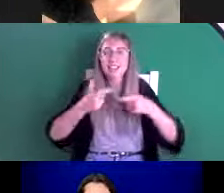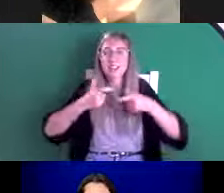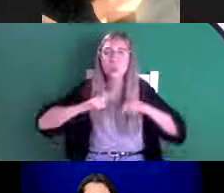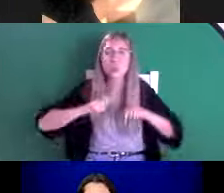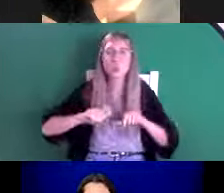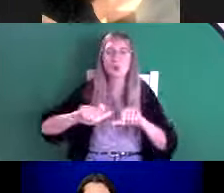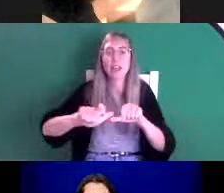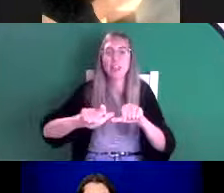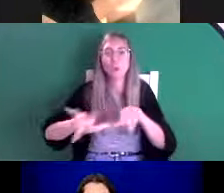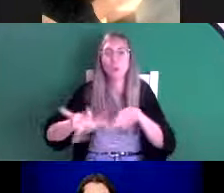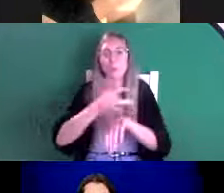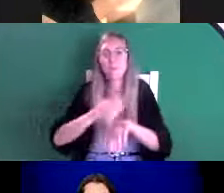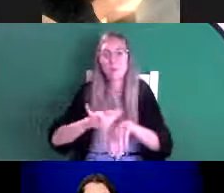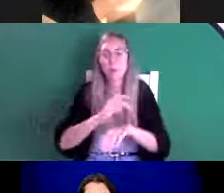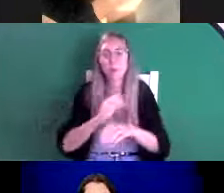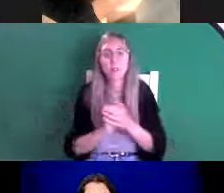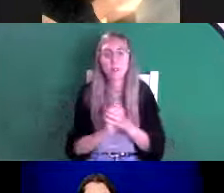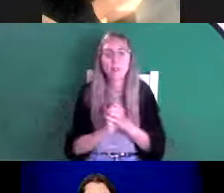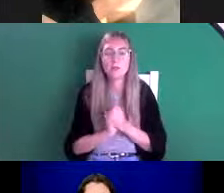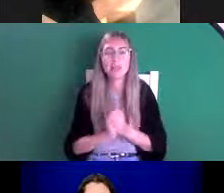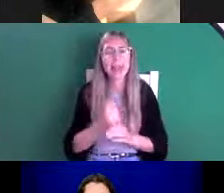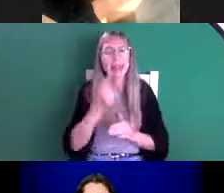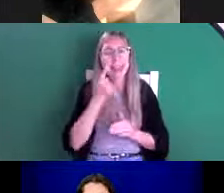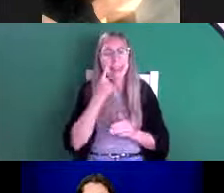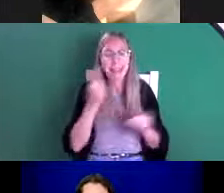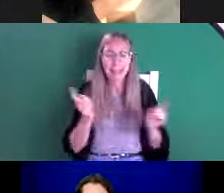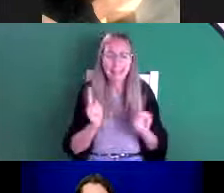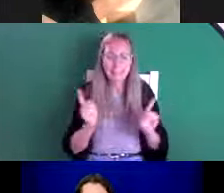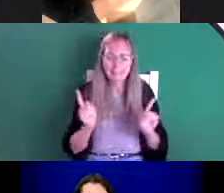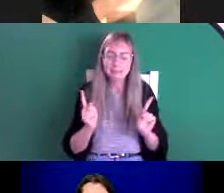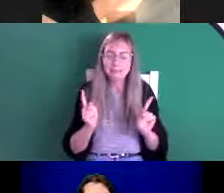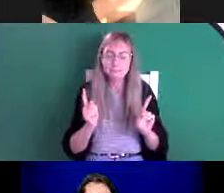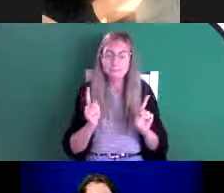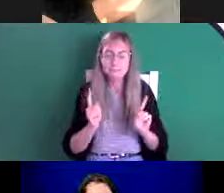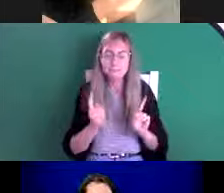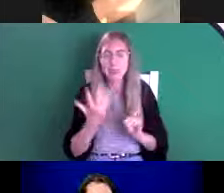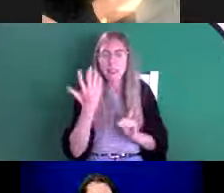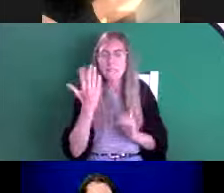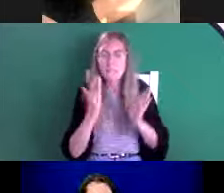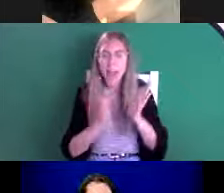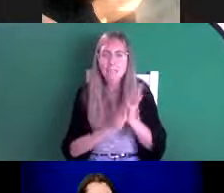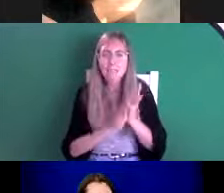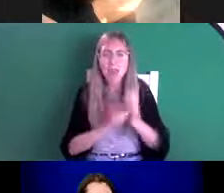i think let's take now it's let's take five minute break words just